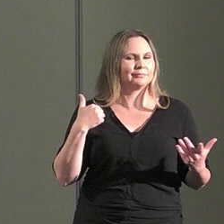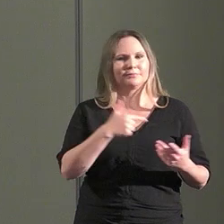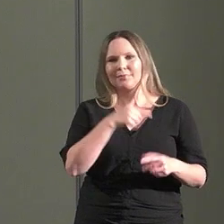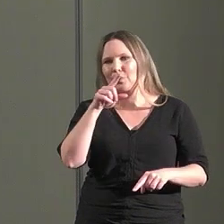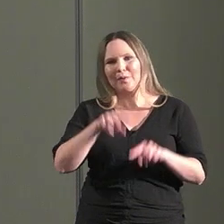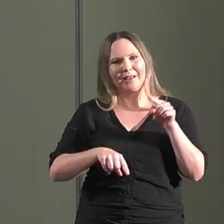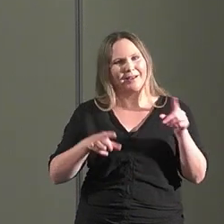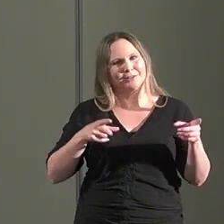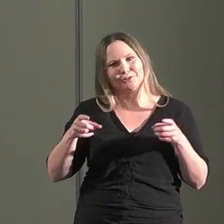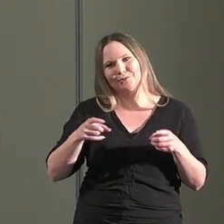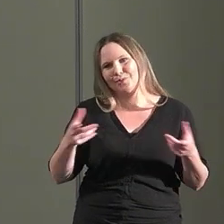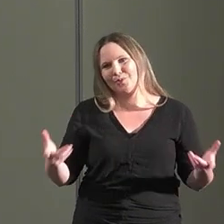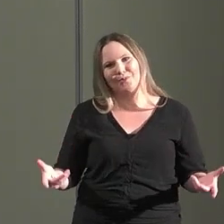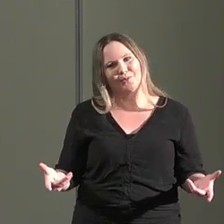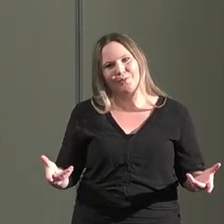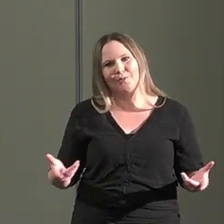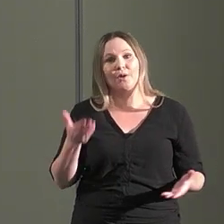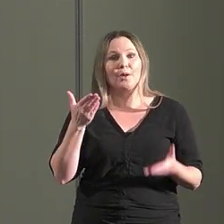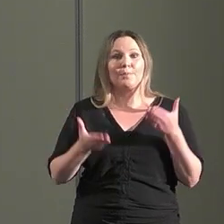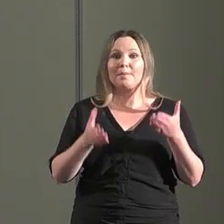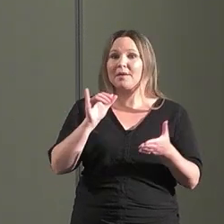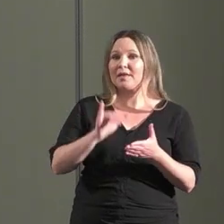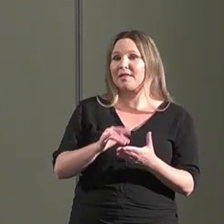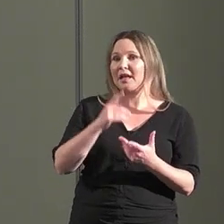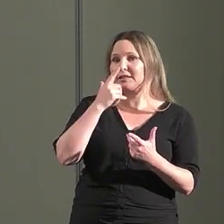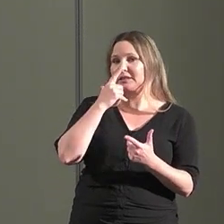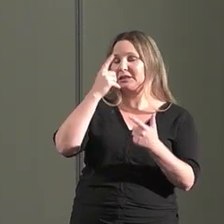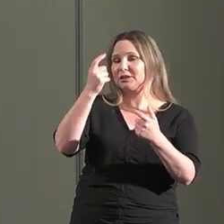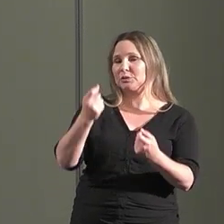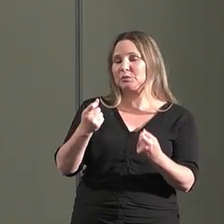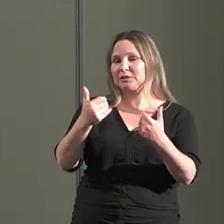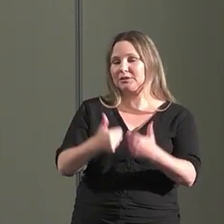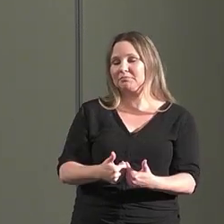And that is an interesting separate study.